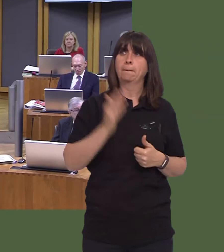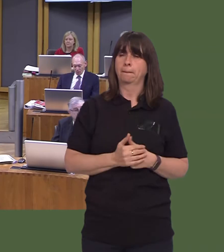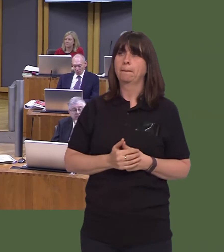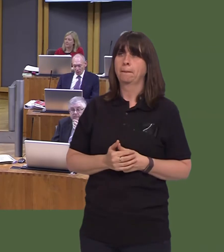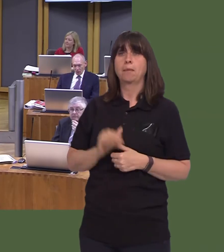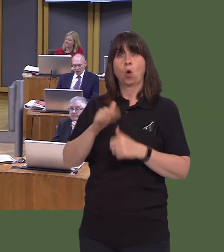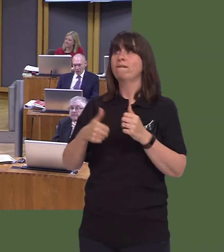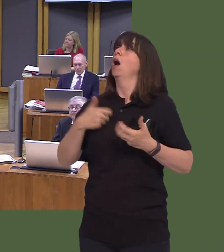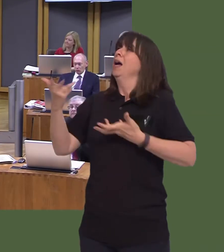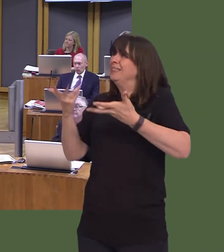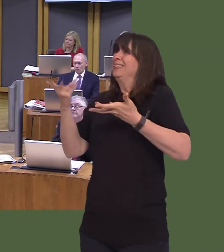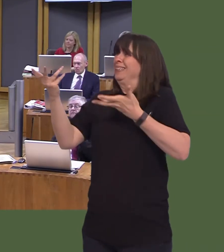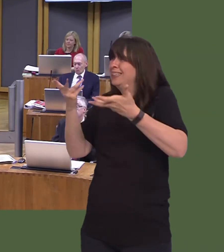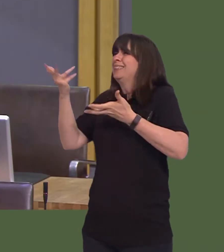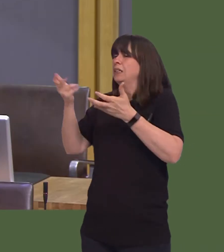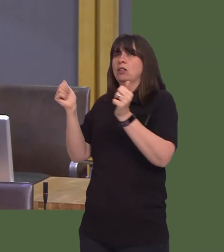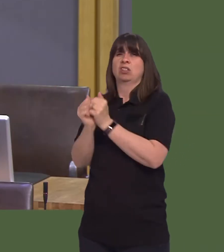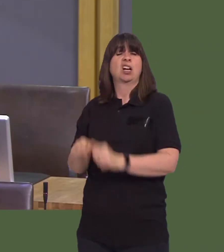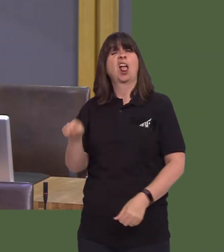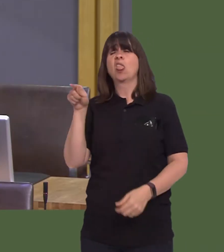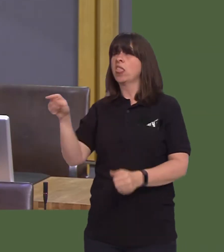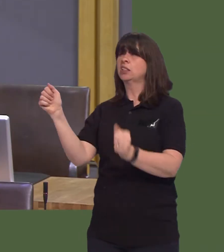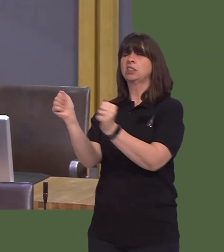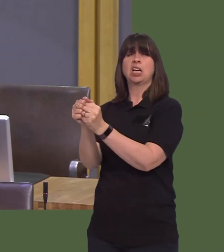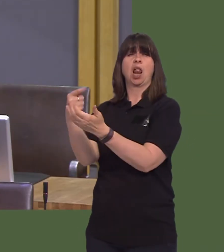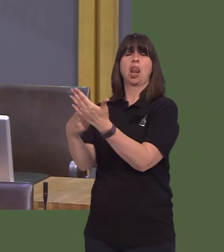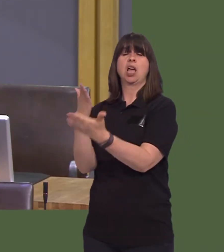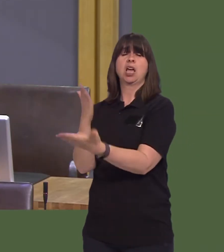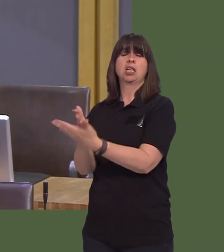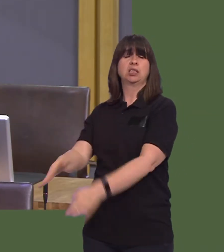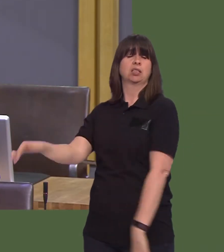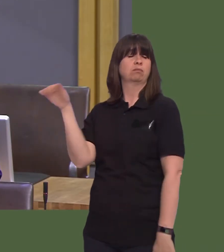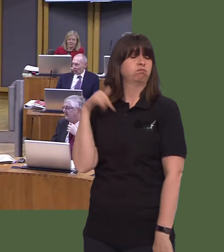Leanne Wood AM: First Minister, this is a dodgy deal, and it's one that you have signed up to.